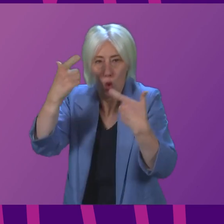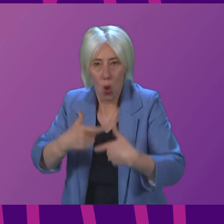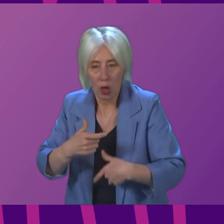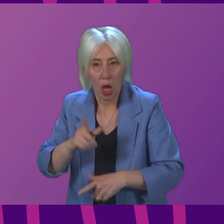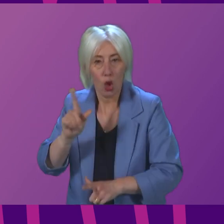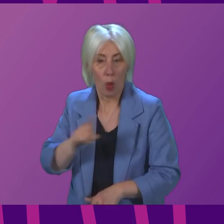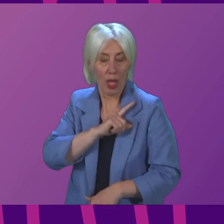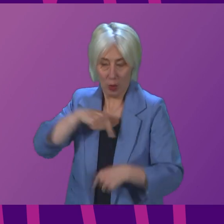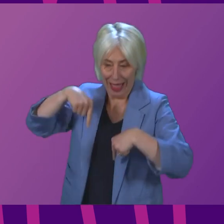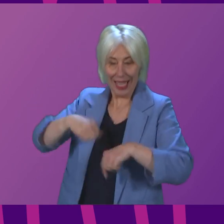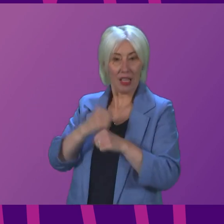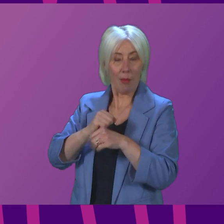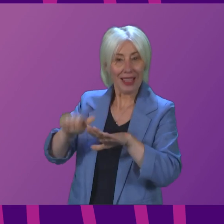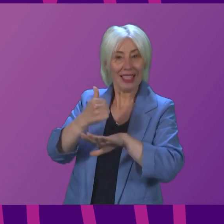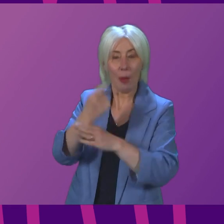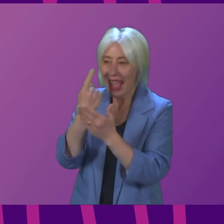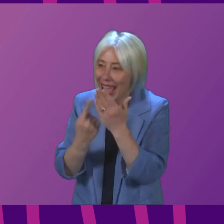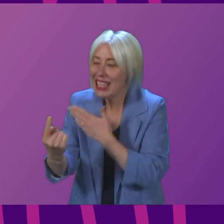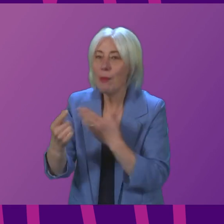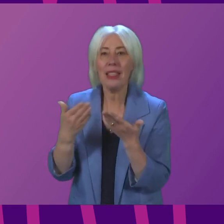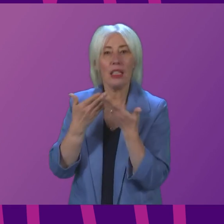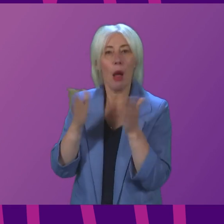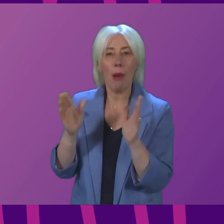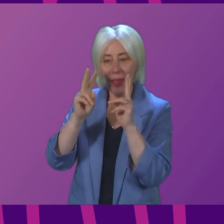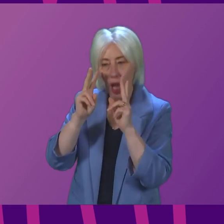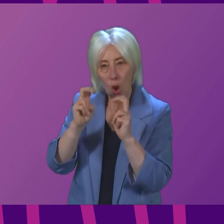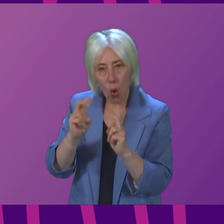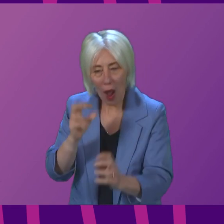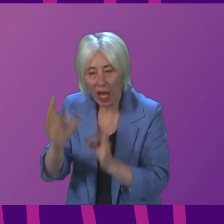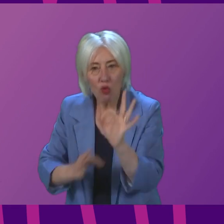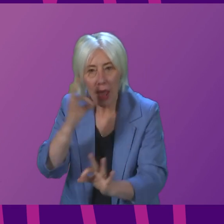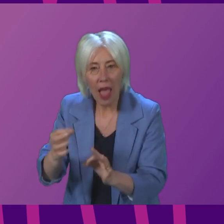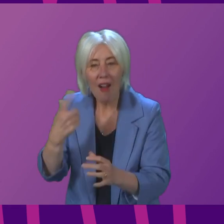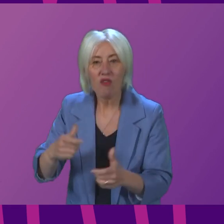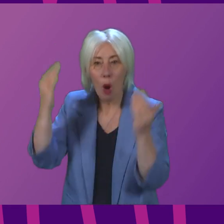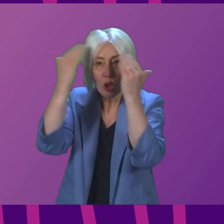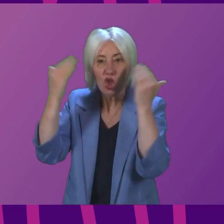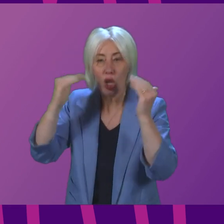has set up an independent public inquiry that is chaired by a High Court judge. How long?